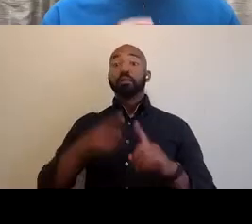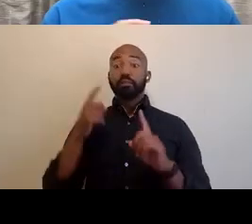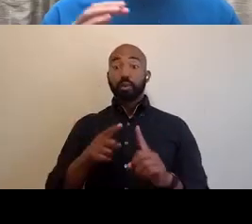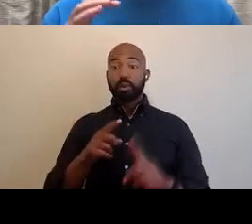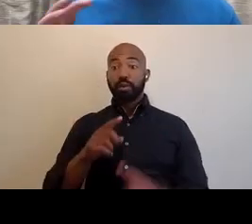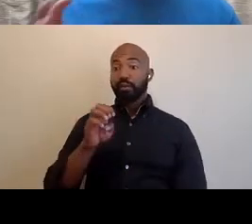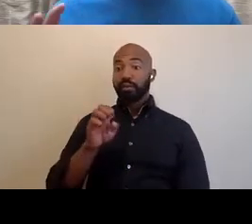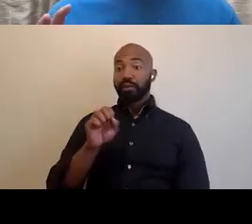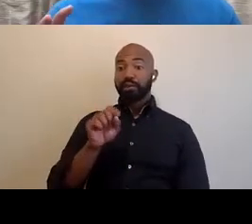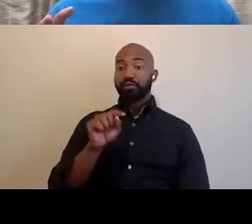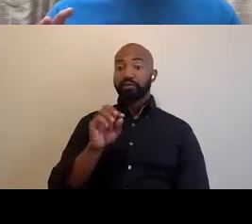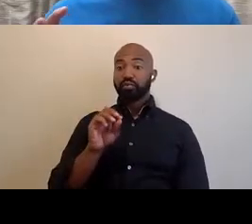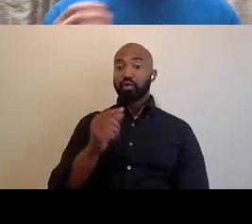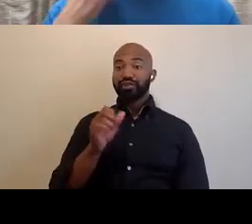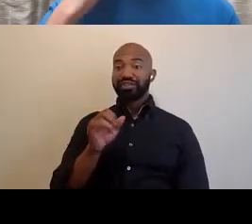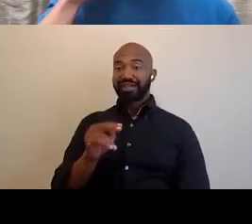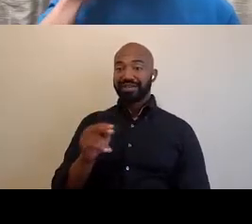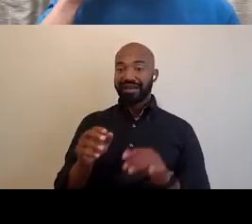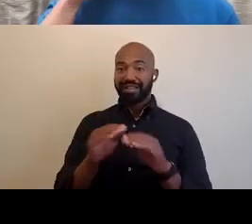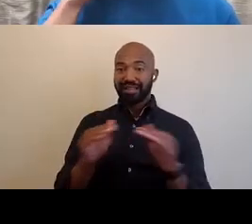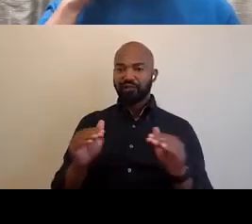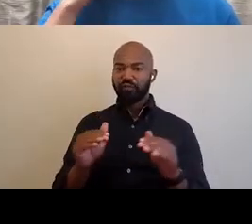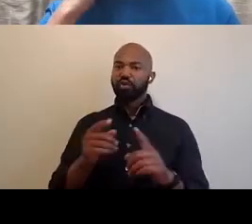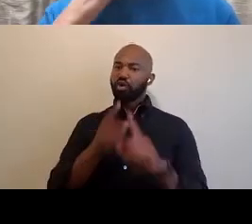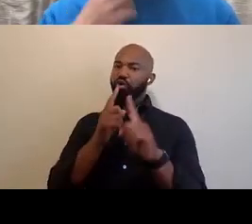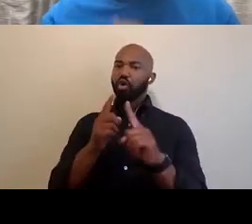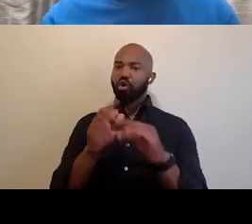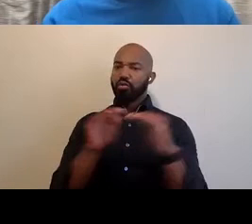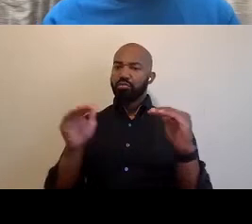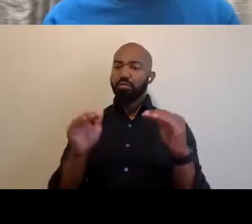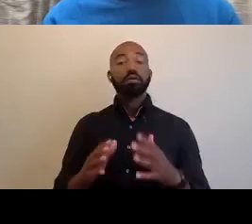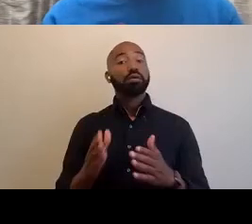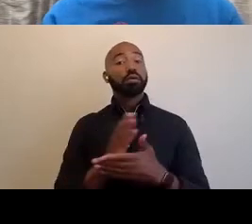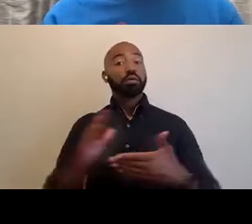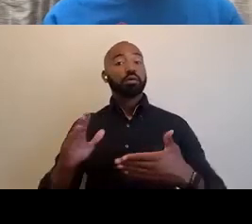that goal range that we look for. So that's typically between 100 and 200.